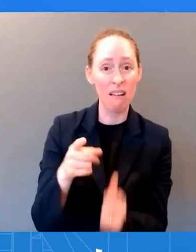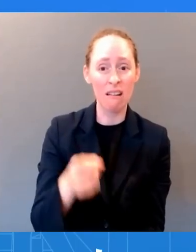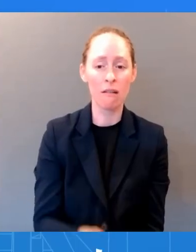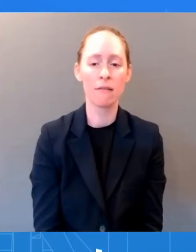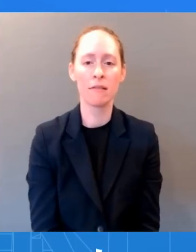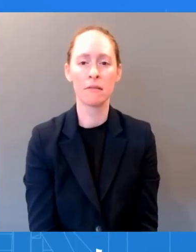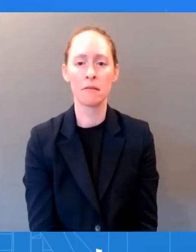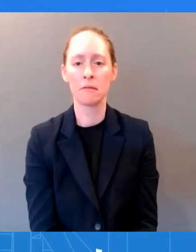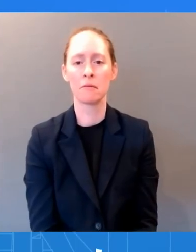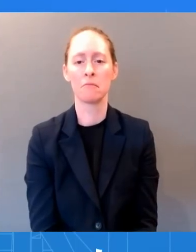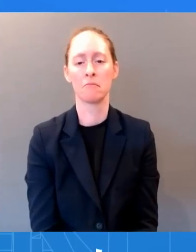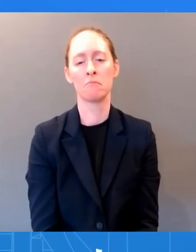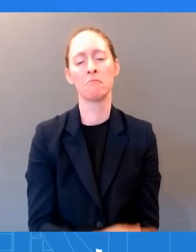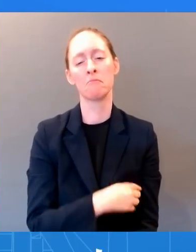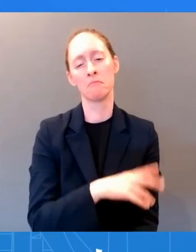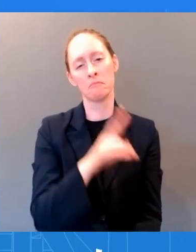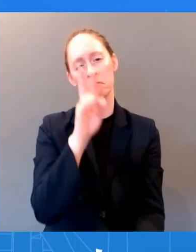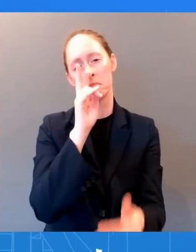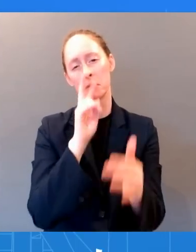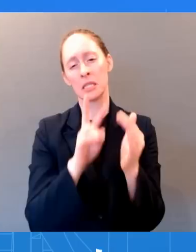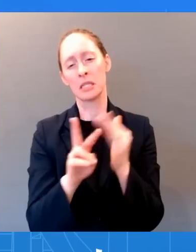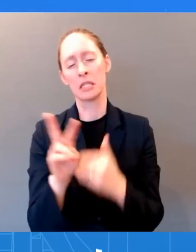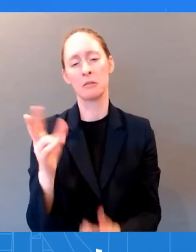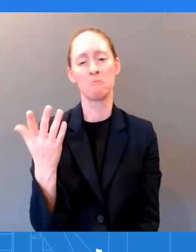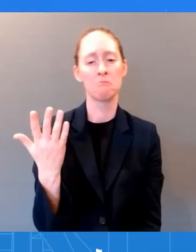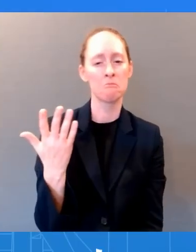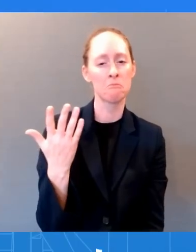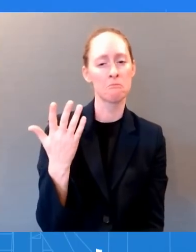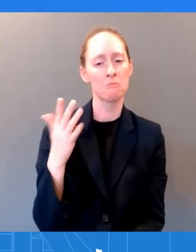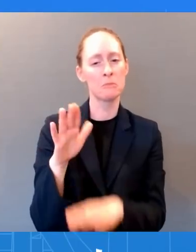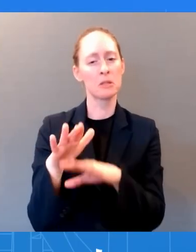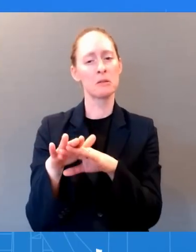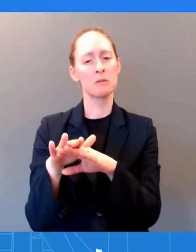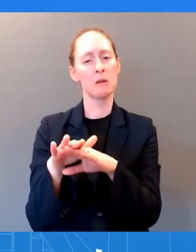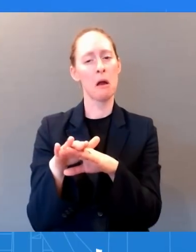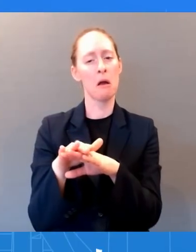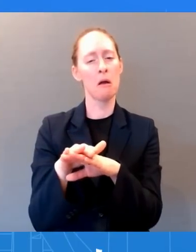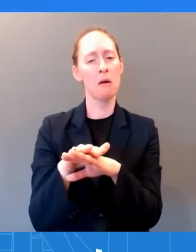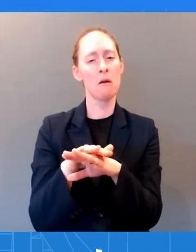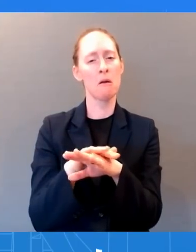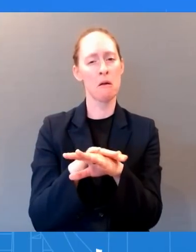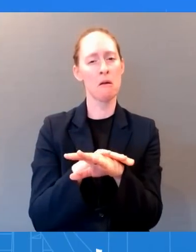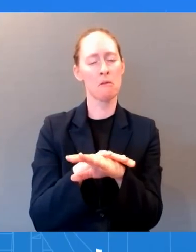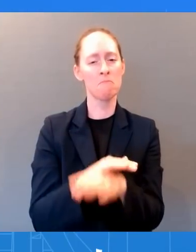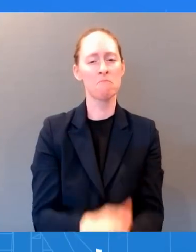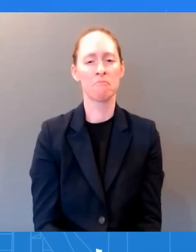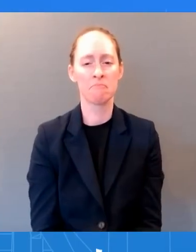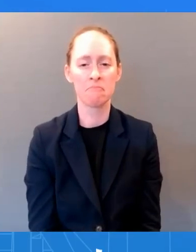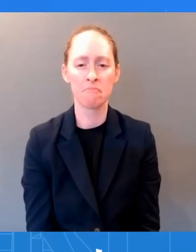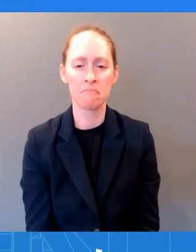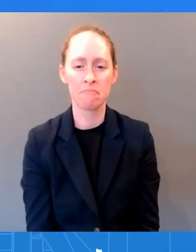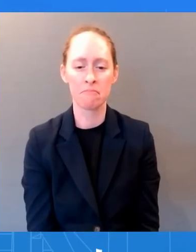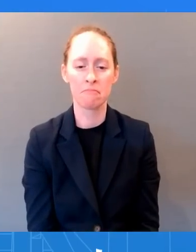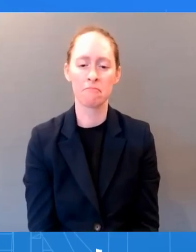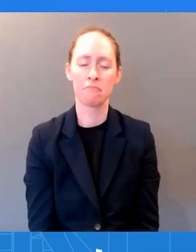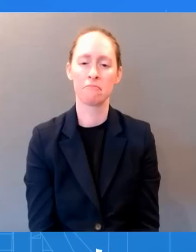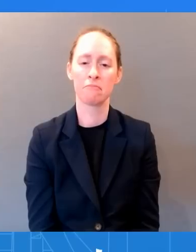for the job numbers to -- to not be at the -- at the high job growth